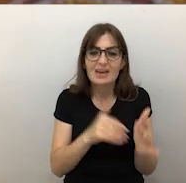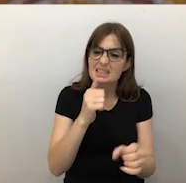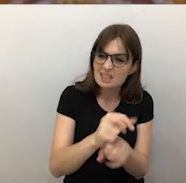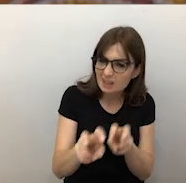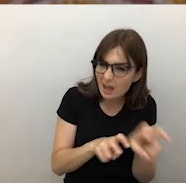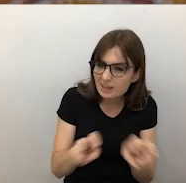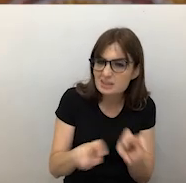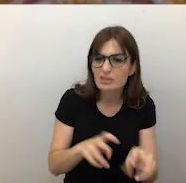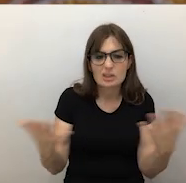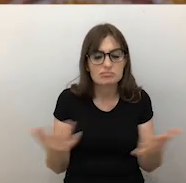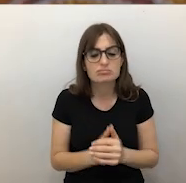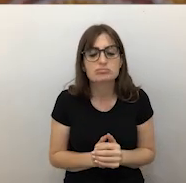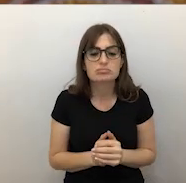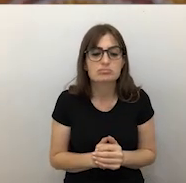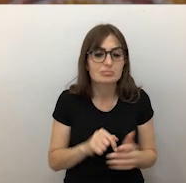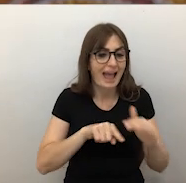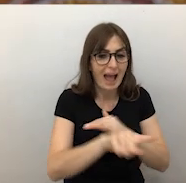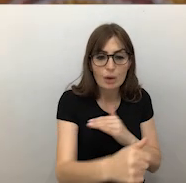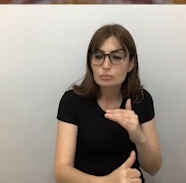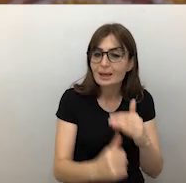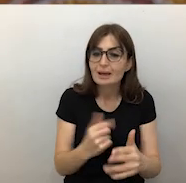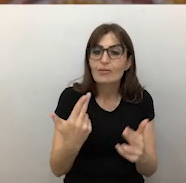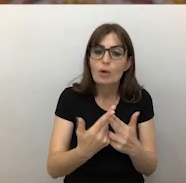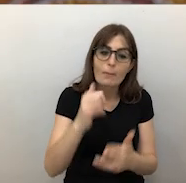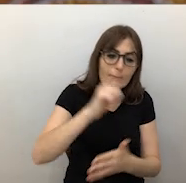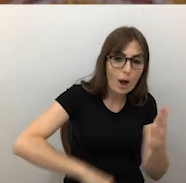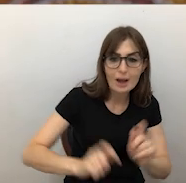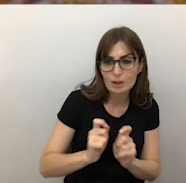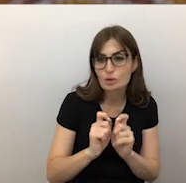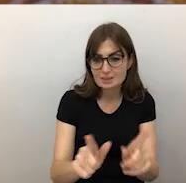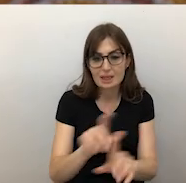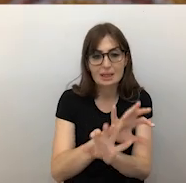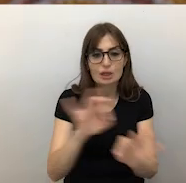investing activities. This shows cash outflows or inflows from buying